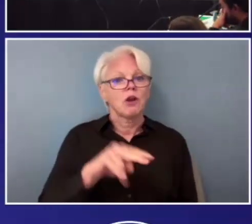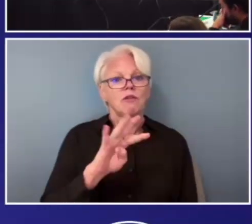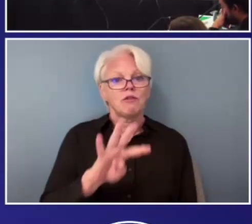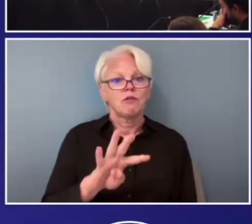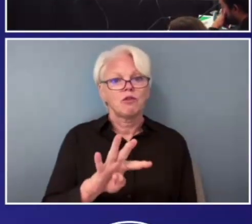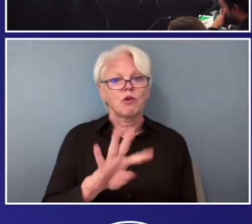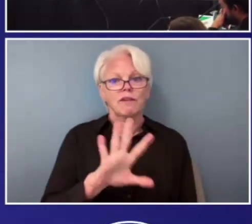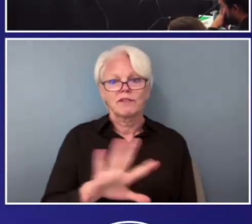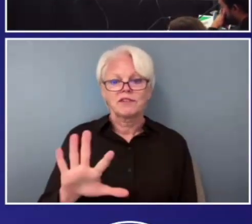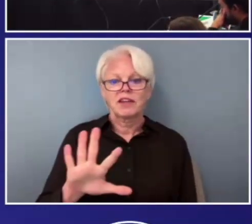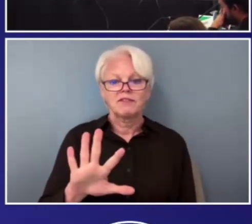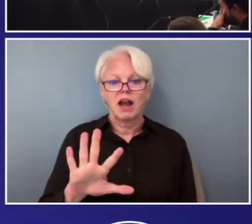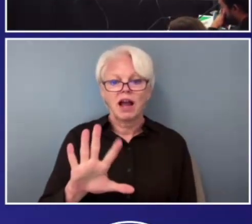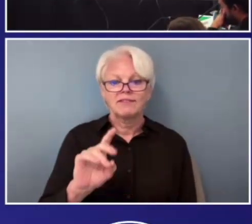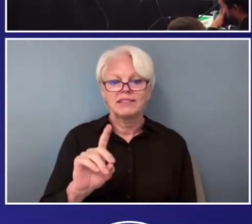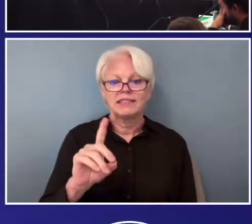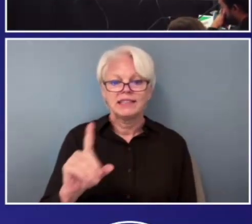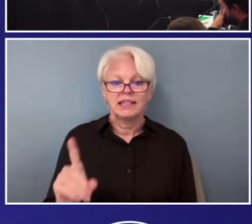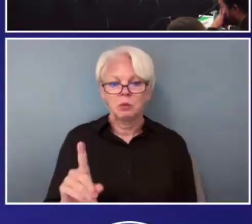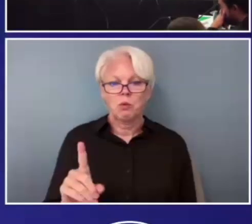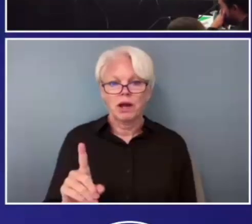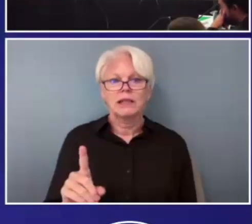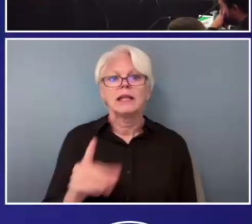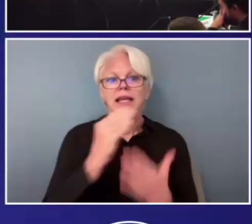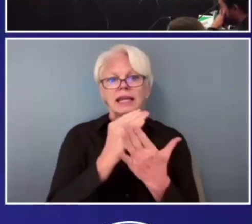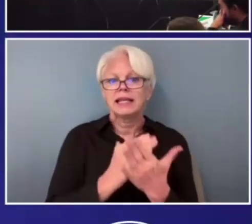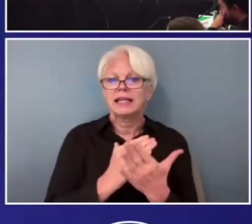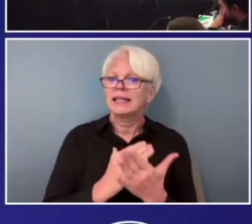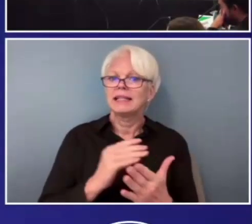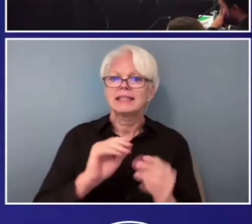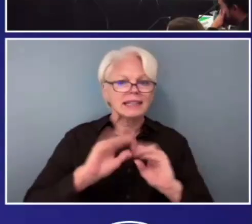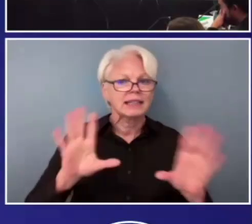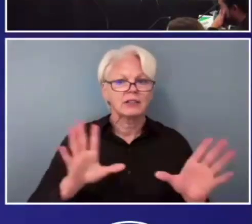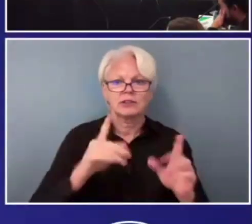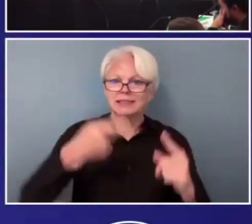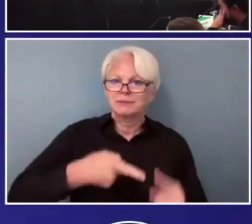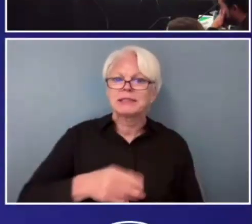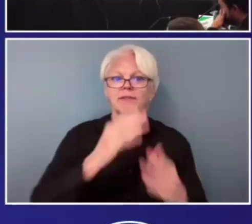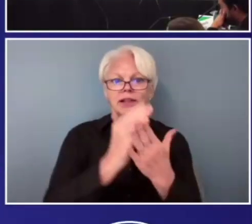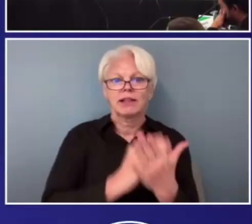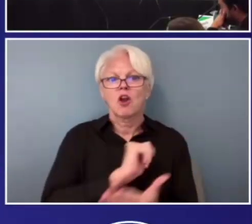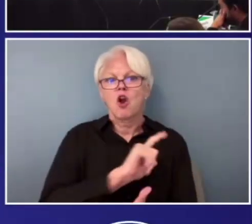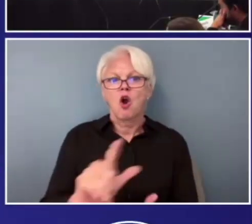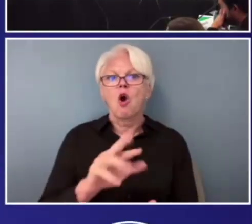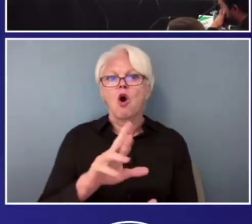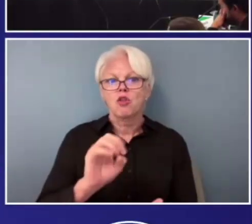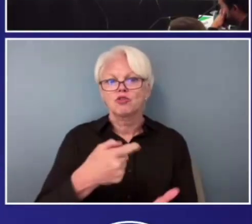it actually explicitly lists all of the repayment plans available to borrowers who